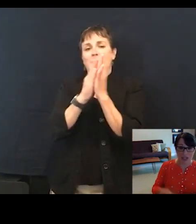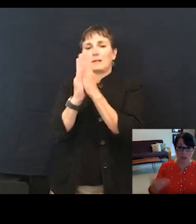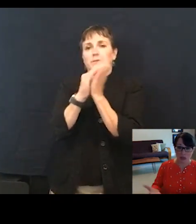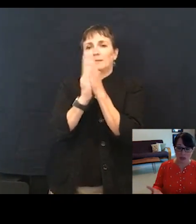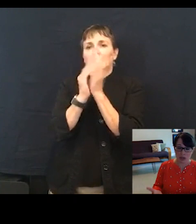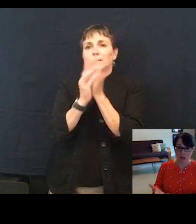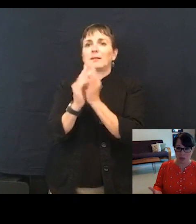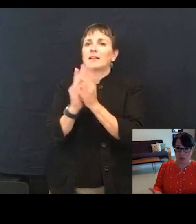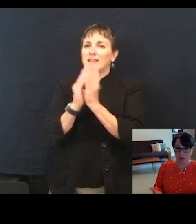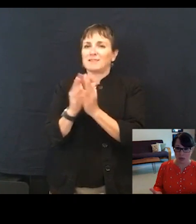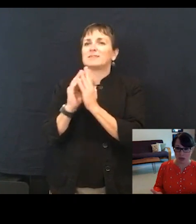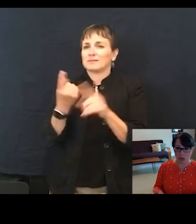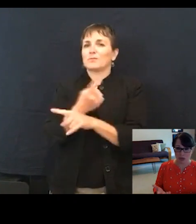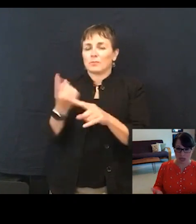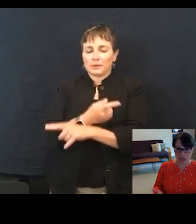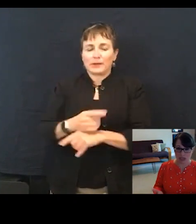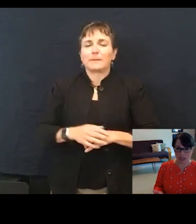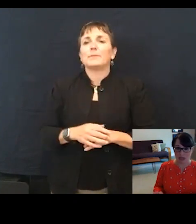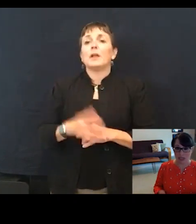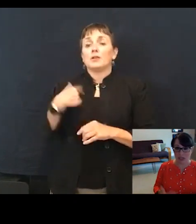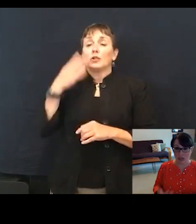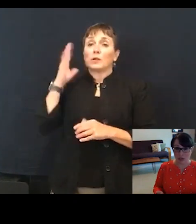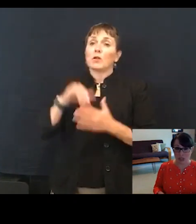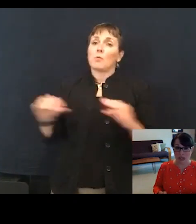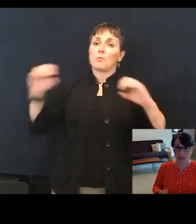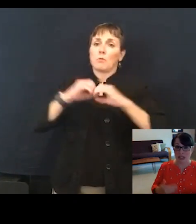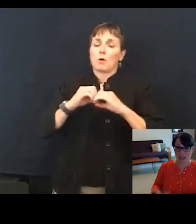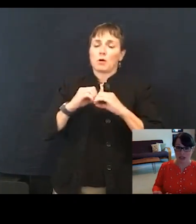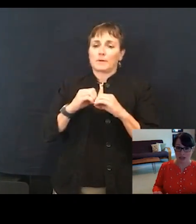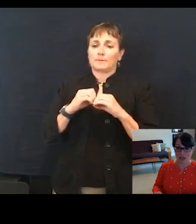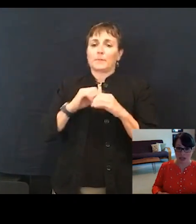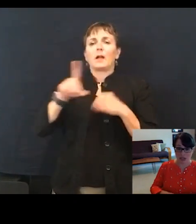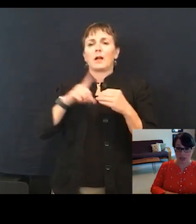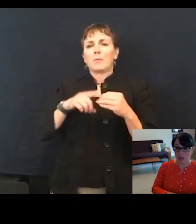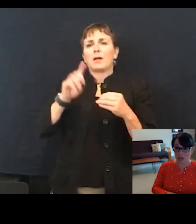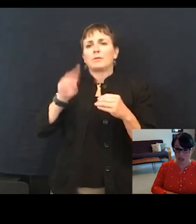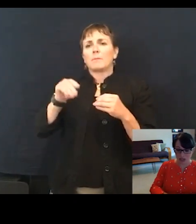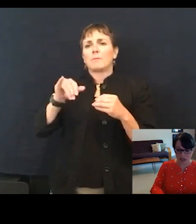And we know a lot more about what myosin 7A is doing in hair cells of the inner ear, actually,